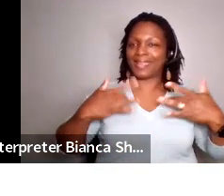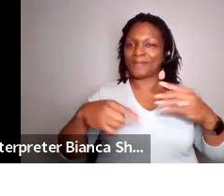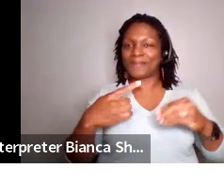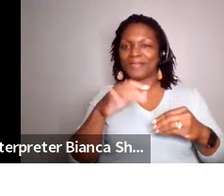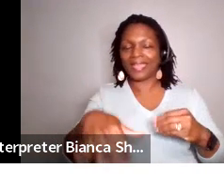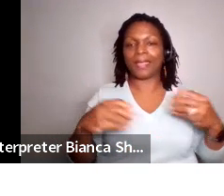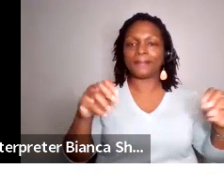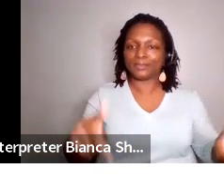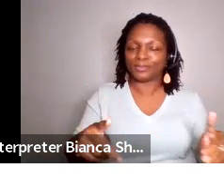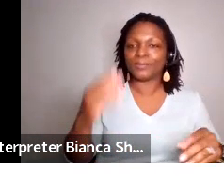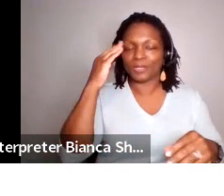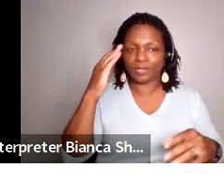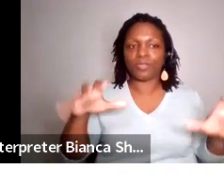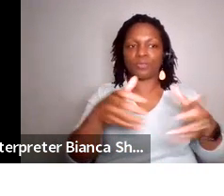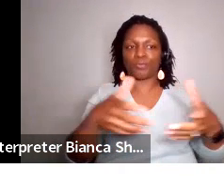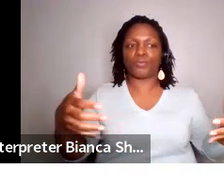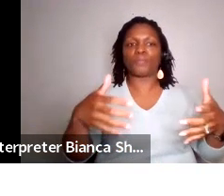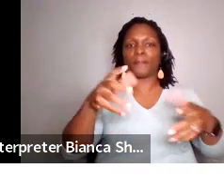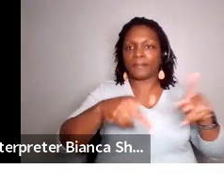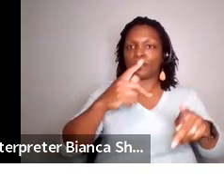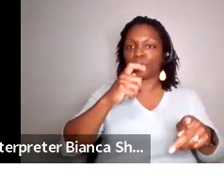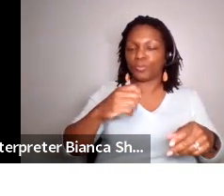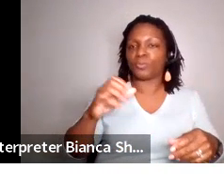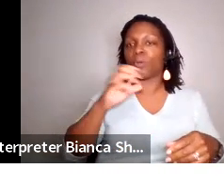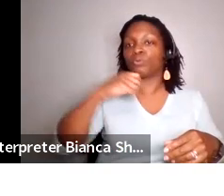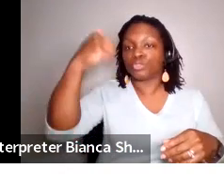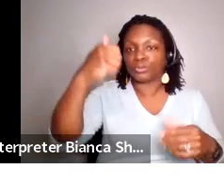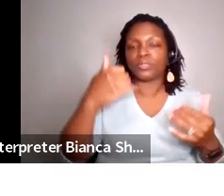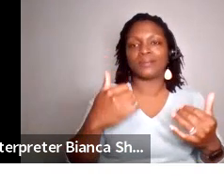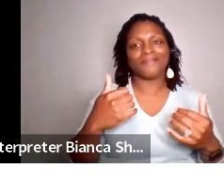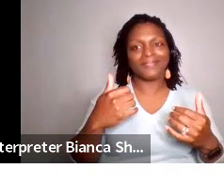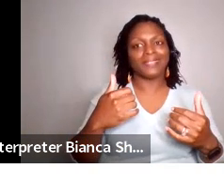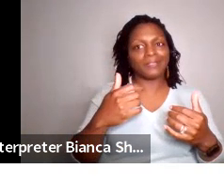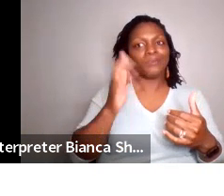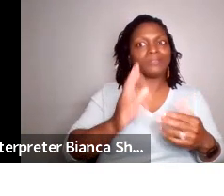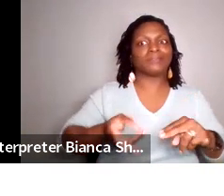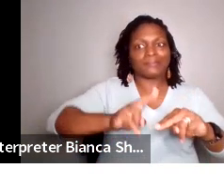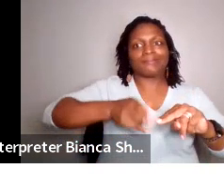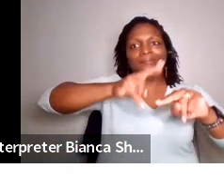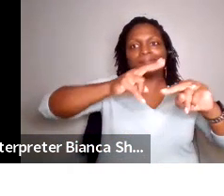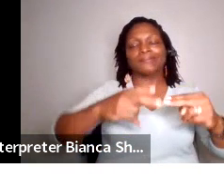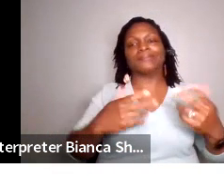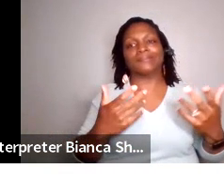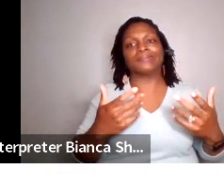We know that the population of the aging people is going to be expanding dramatically over the course of the next several years.